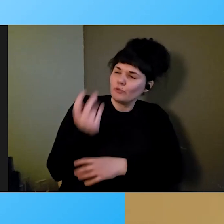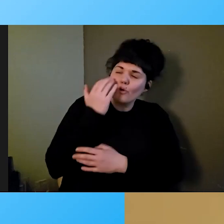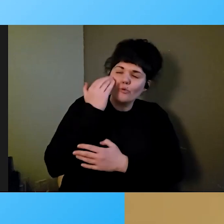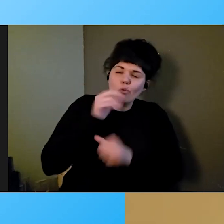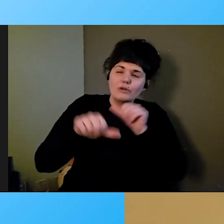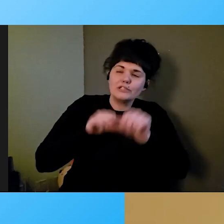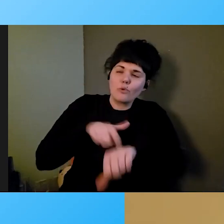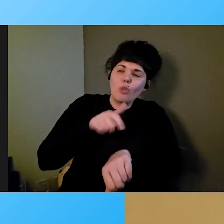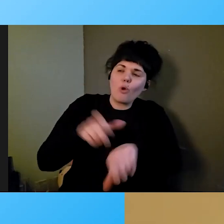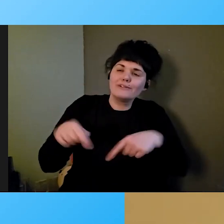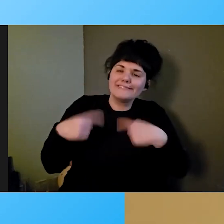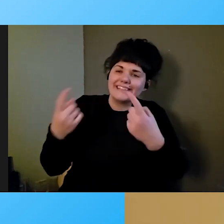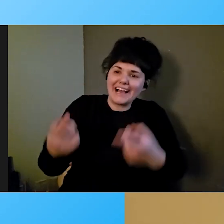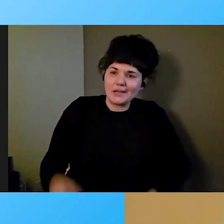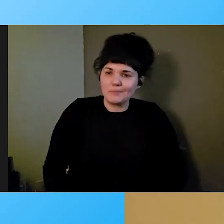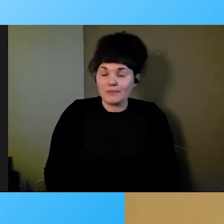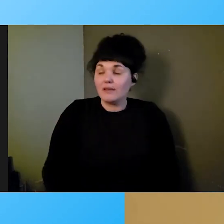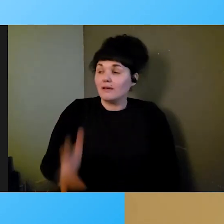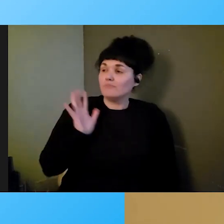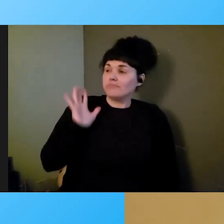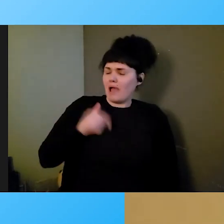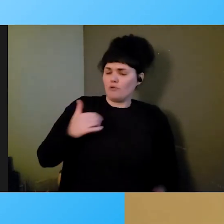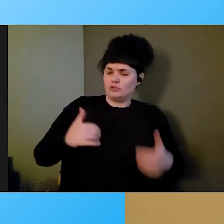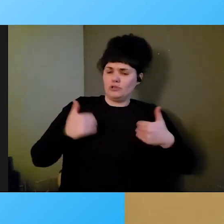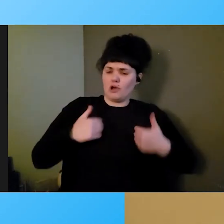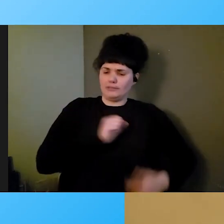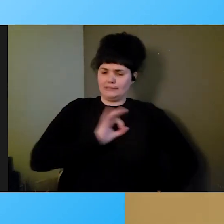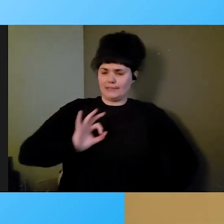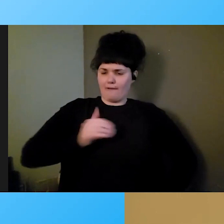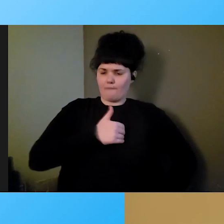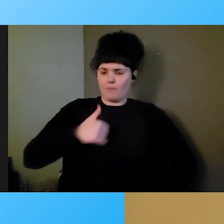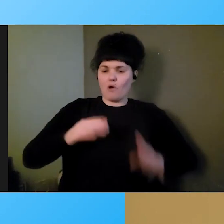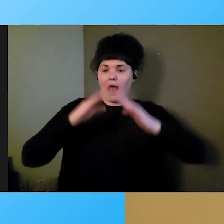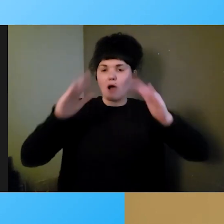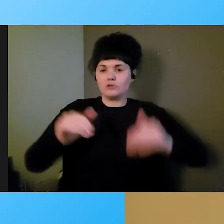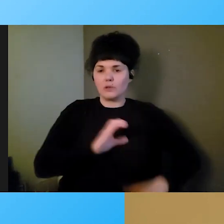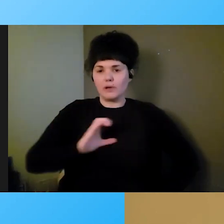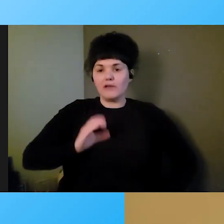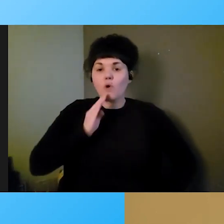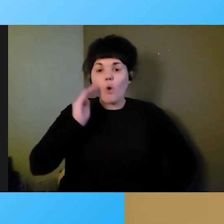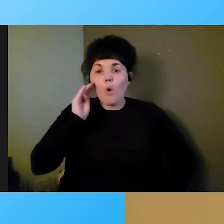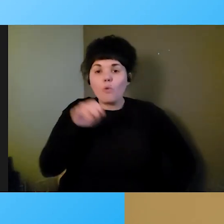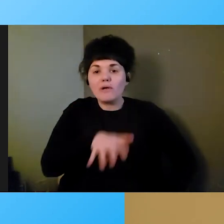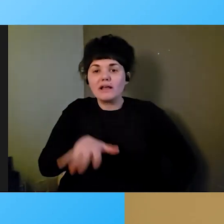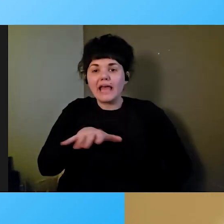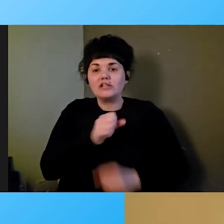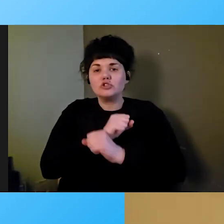time. When I was a young staffer at one of the house committee on Homeland Security